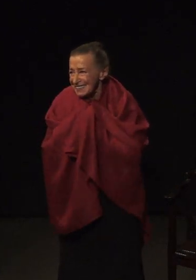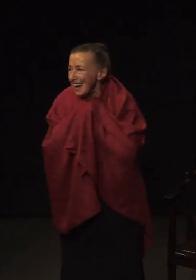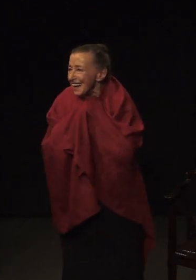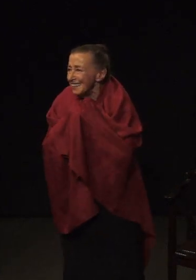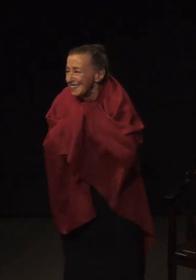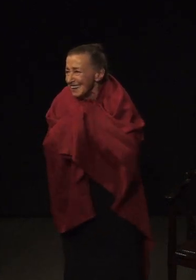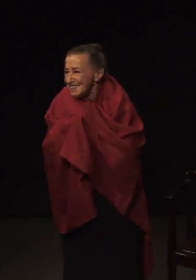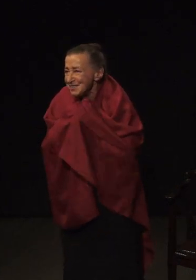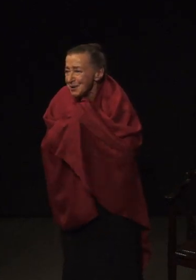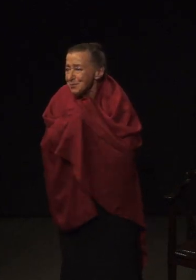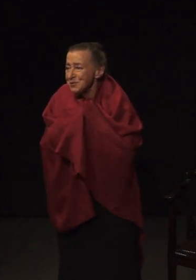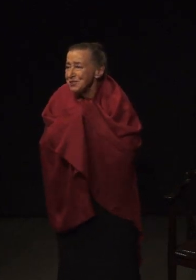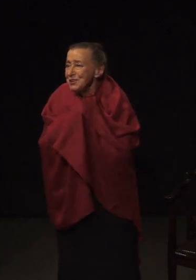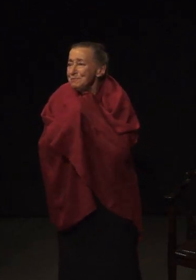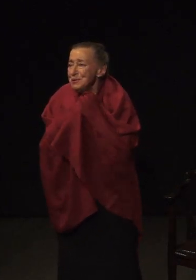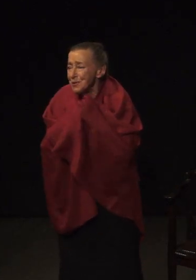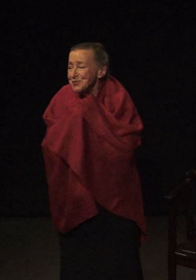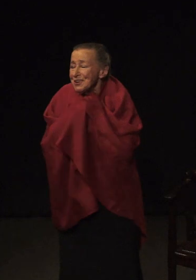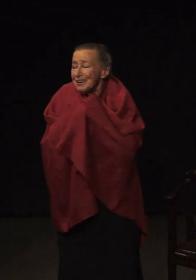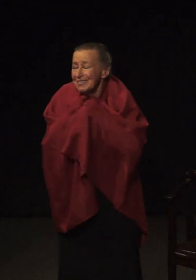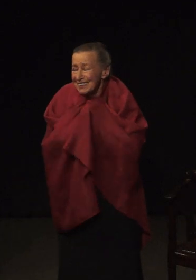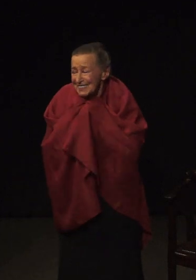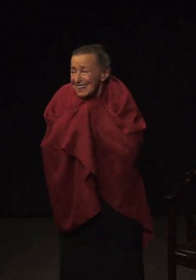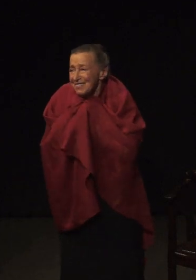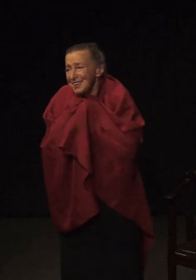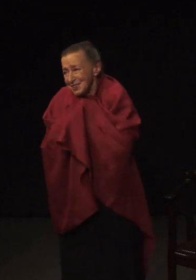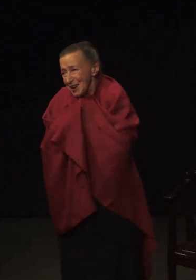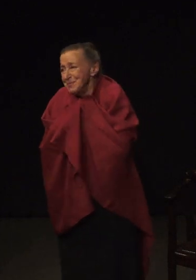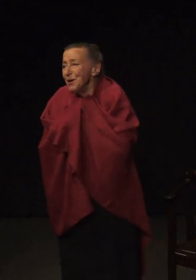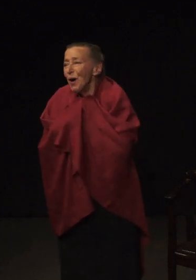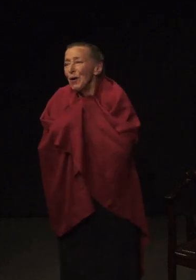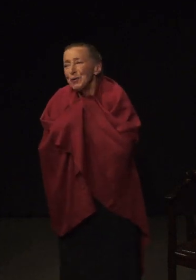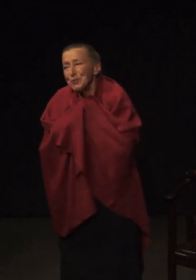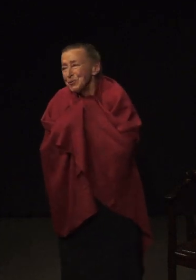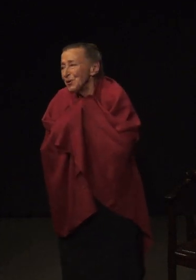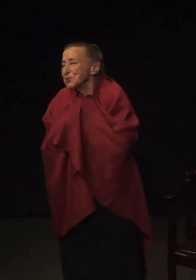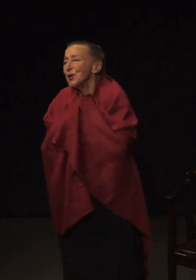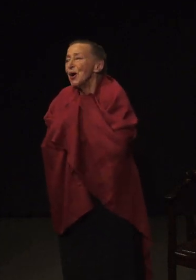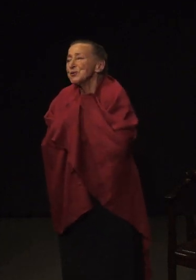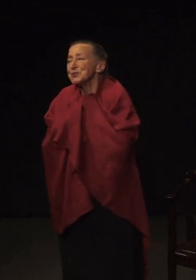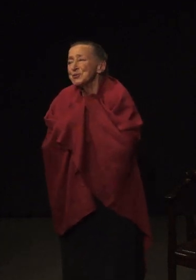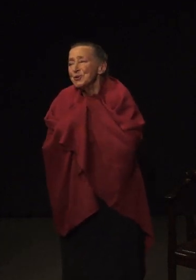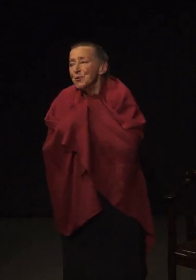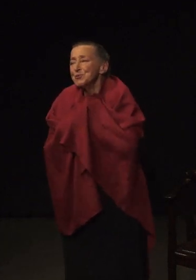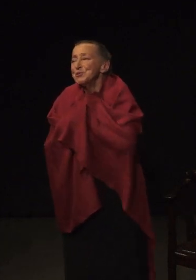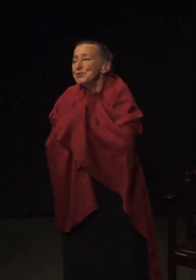The wildest wilderness, believe me, love will make a realm of bliss."